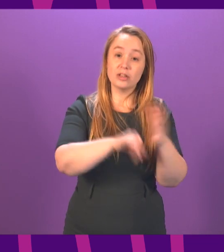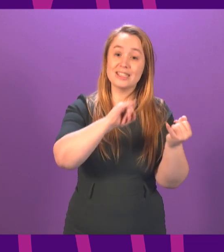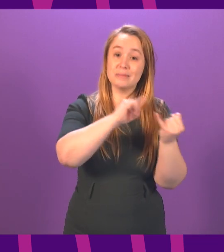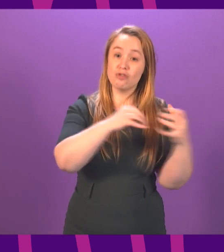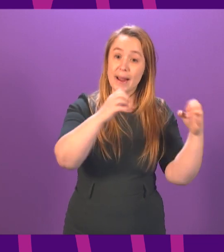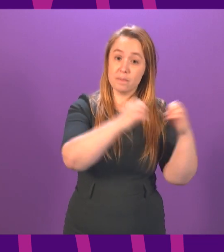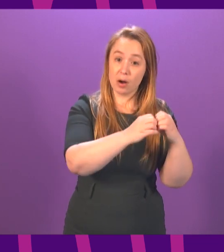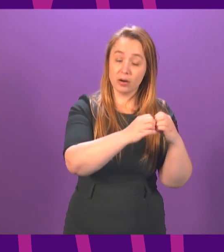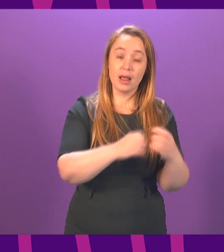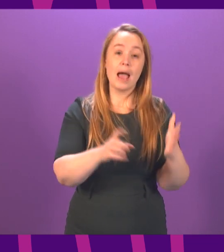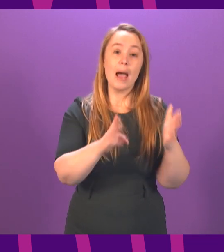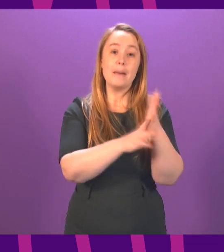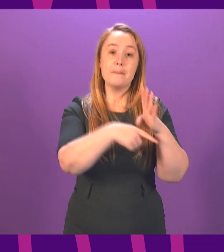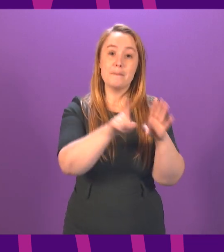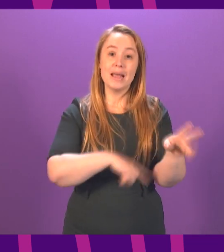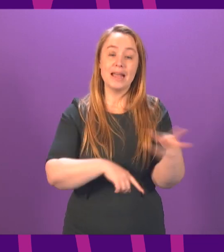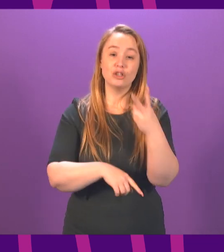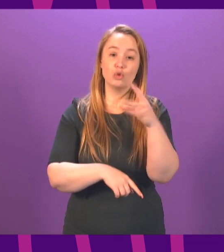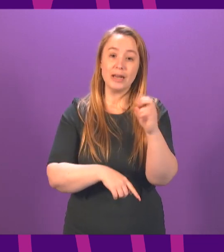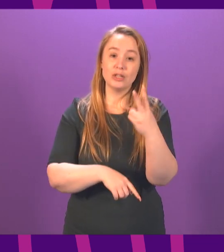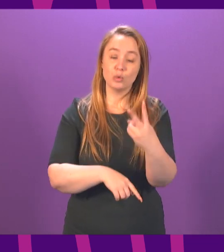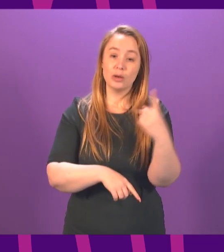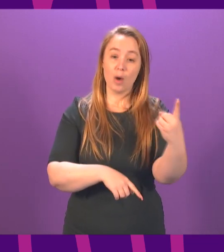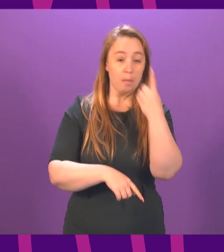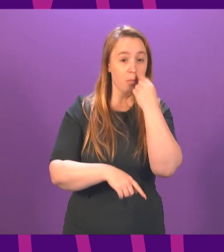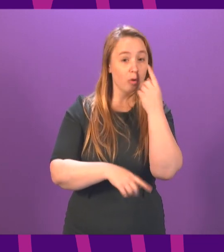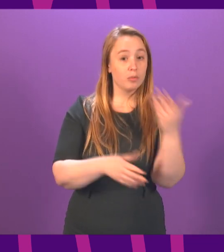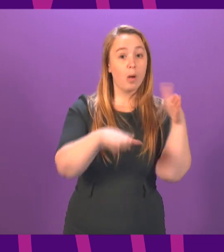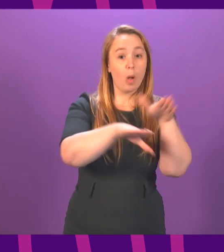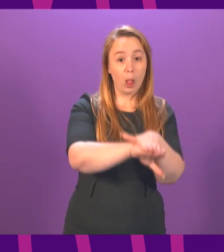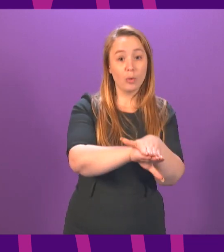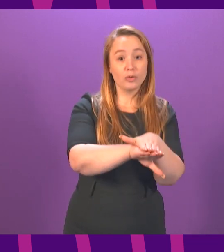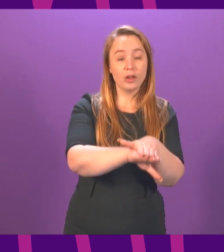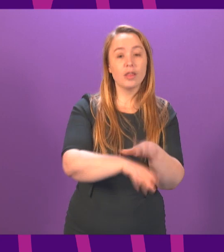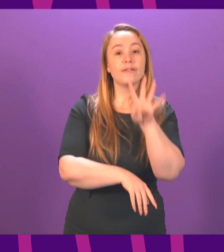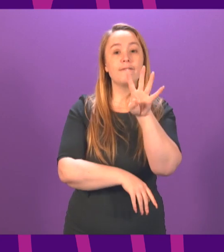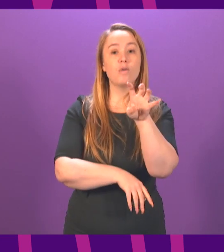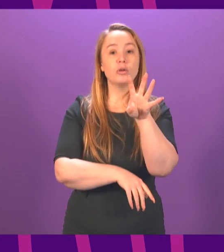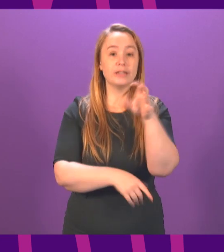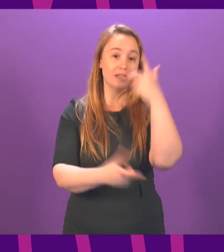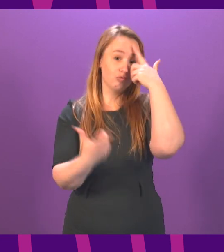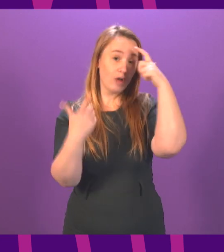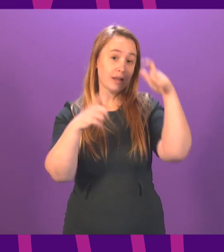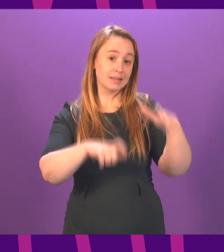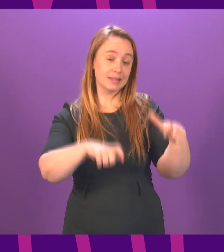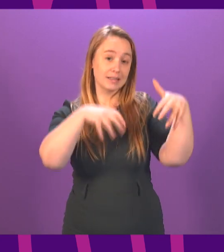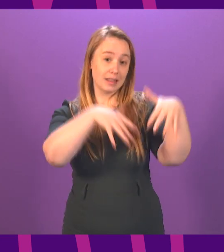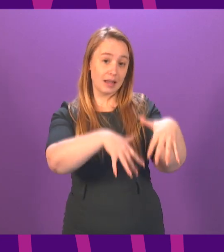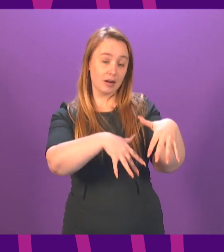the end of May 2021. I understand that there are 14 residents. Families have contacted me raising